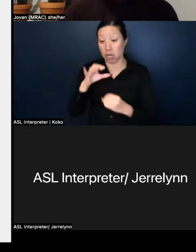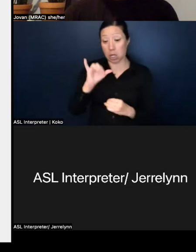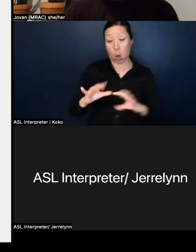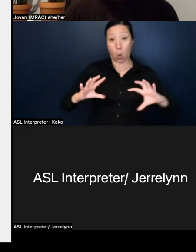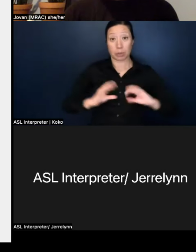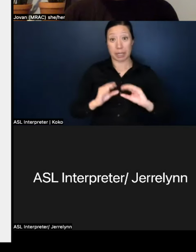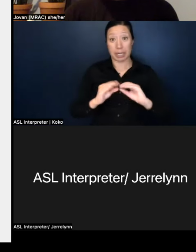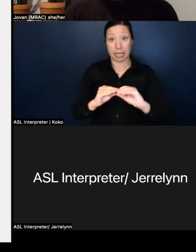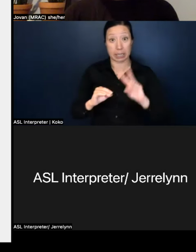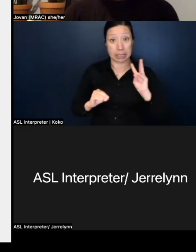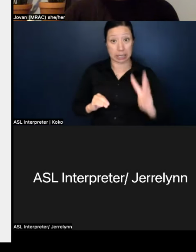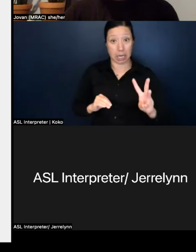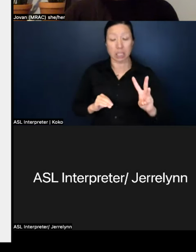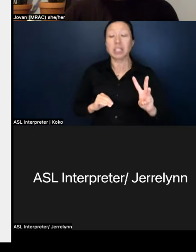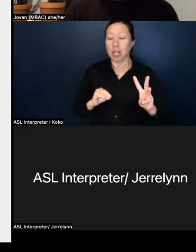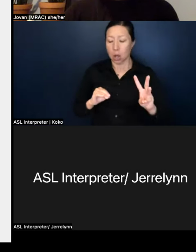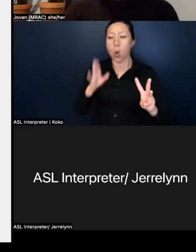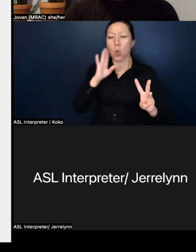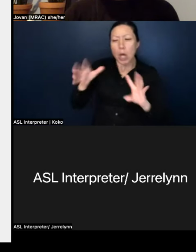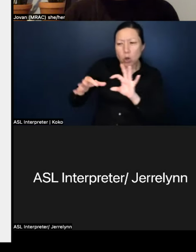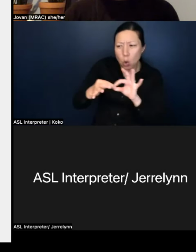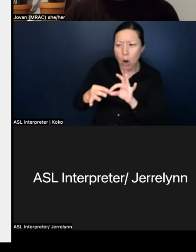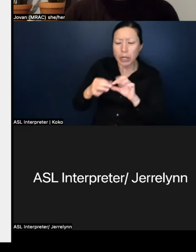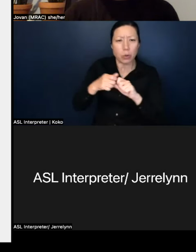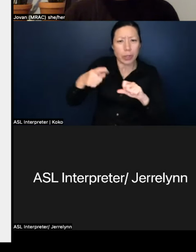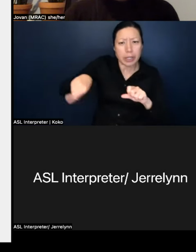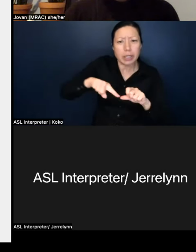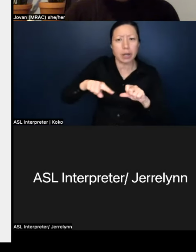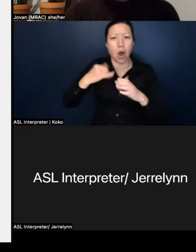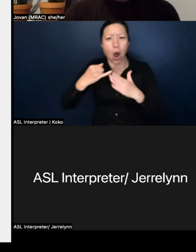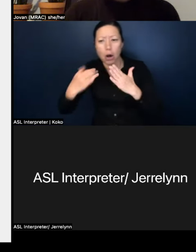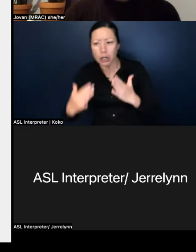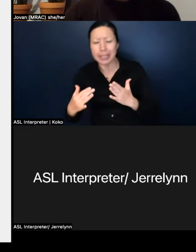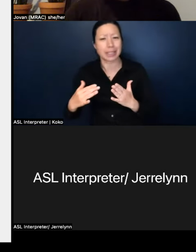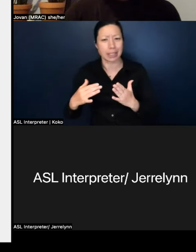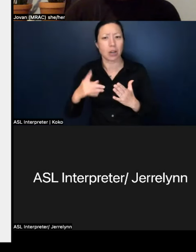in partnership with the selected artists, to best accommodate schedules and meet the needs of the cohort.